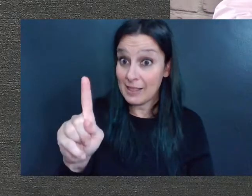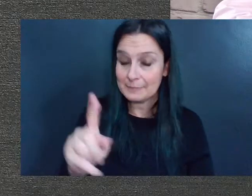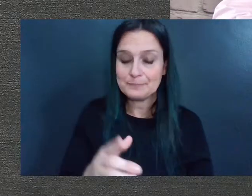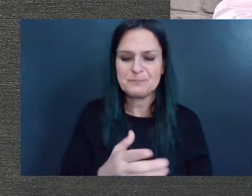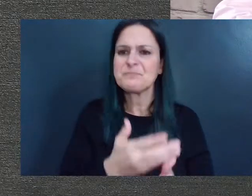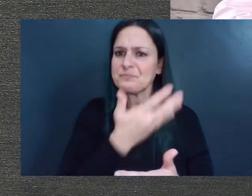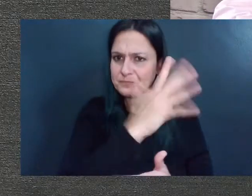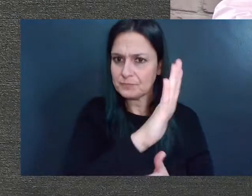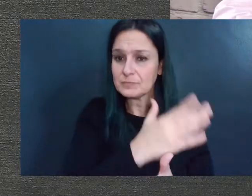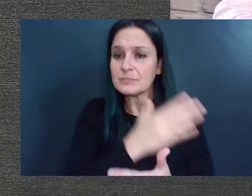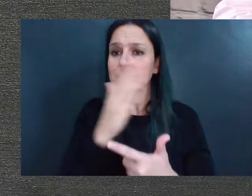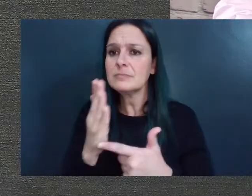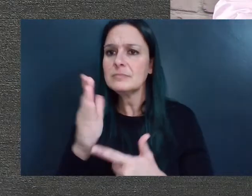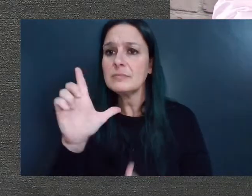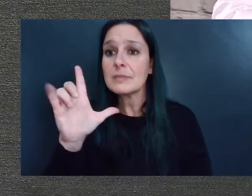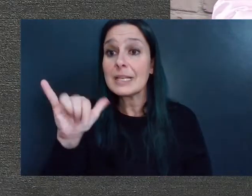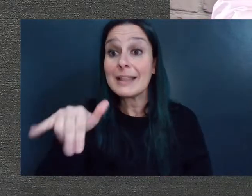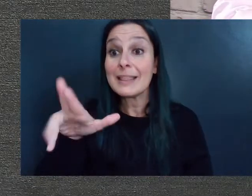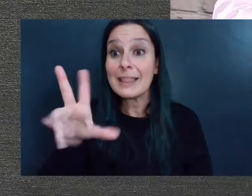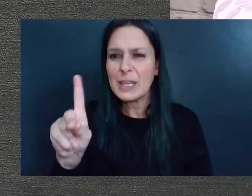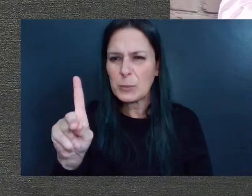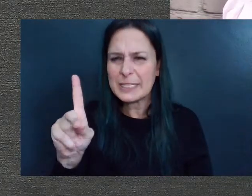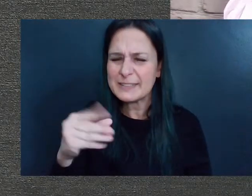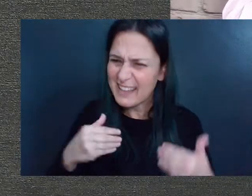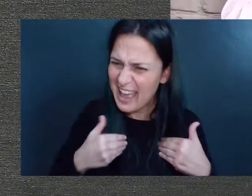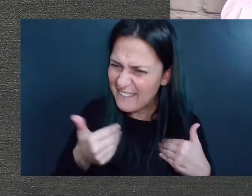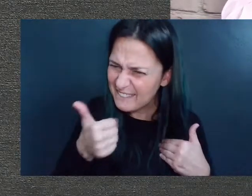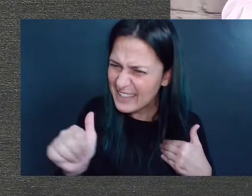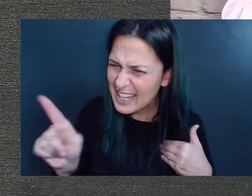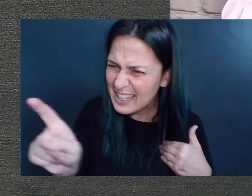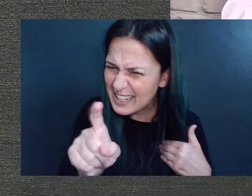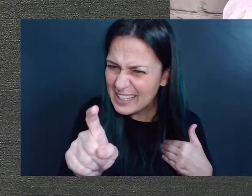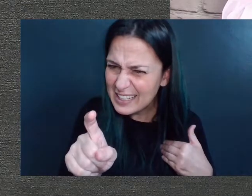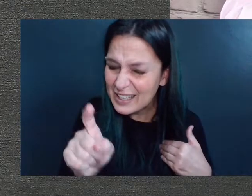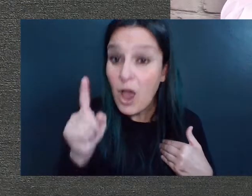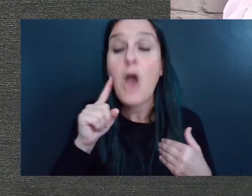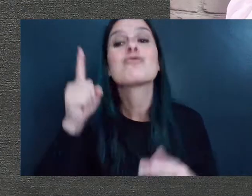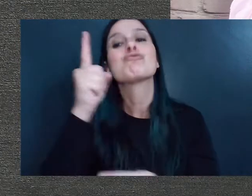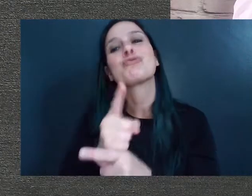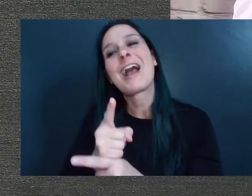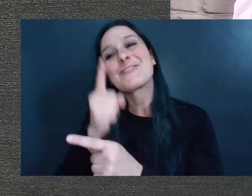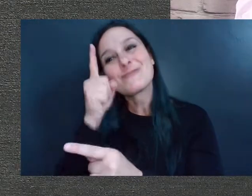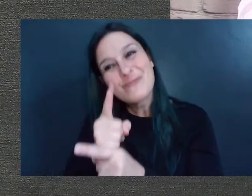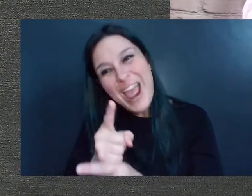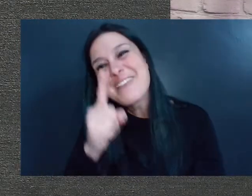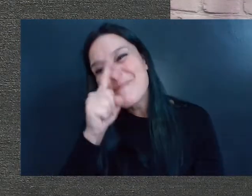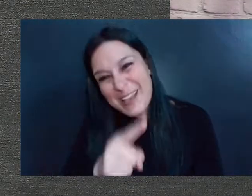I wonder if I have any liquids here? Oh, I do. I do. Right, right mouse, right.